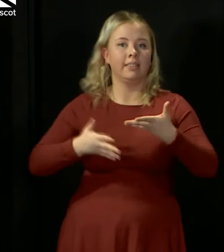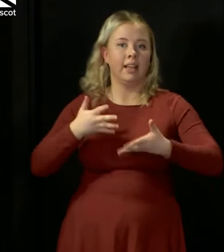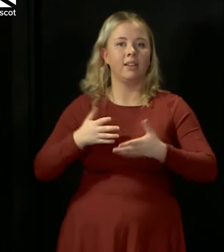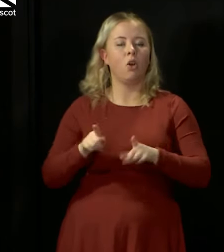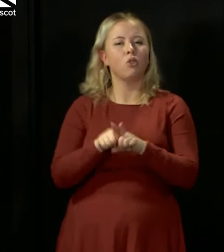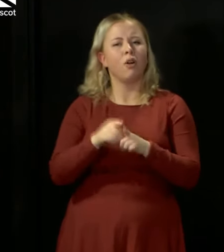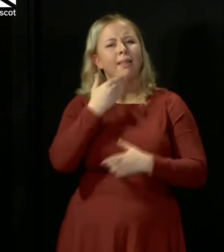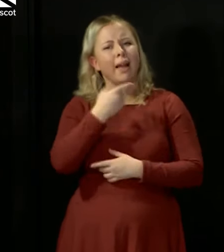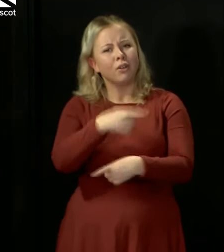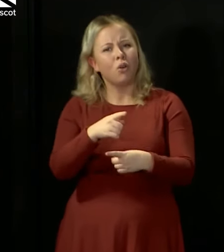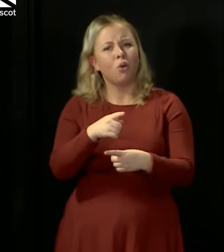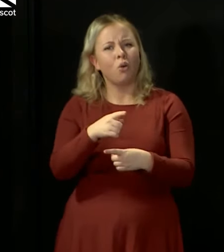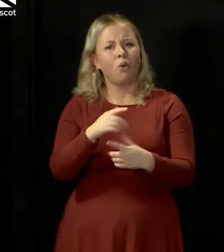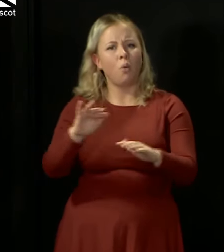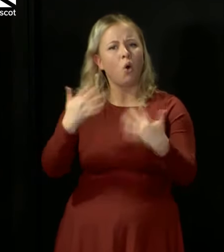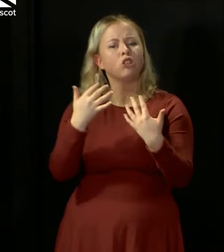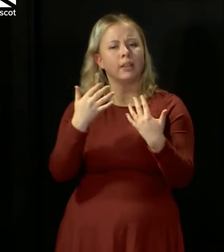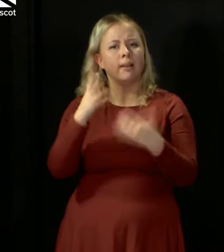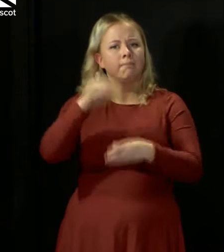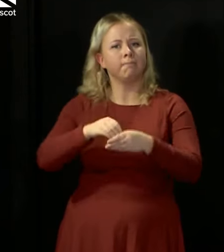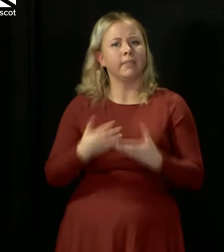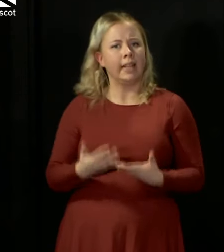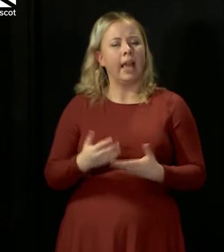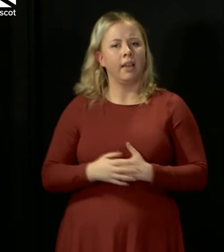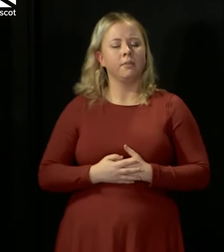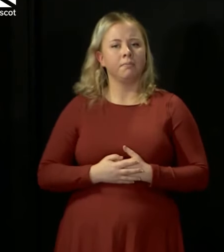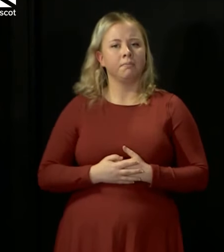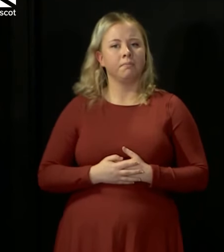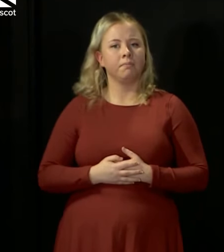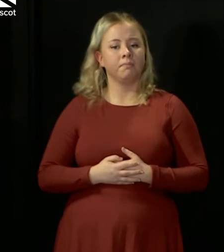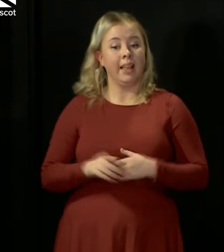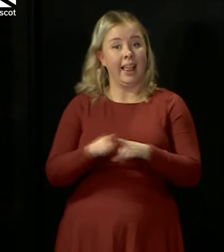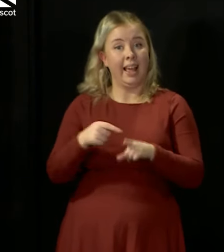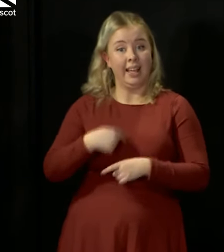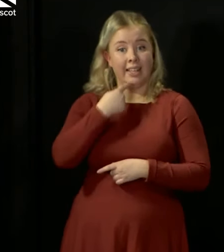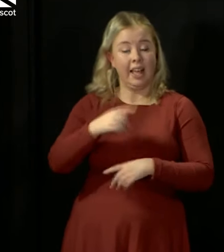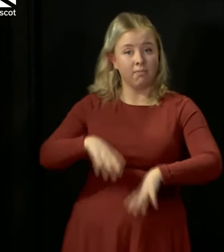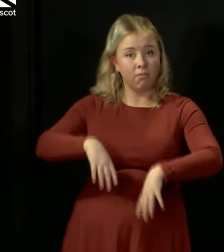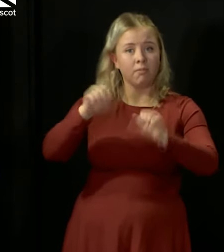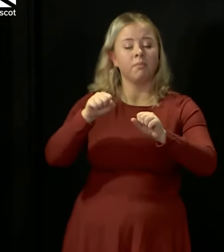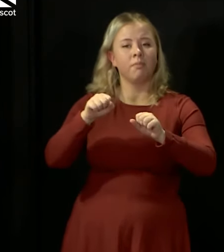And I thank all of you for joining us today. As I said at the outset, these are not easy